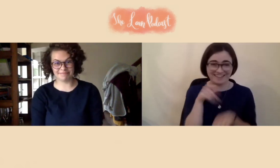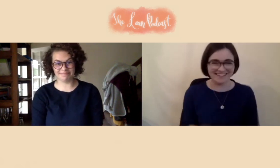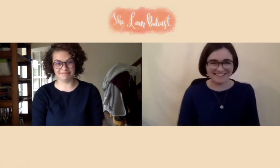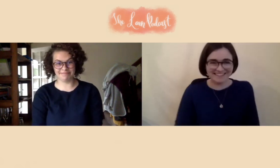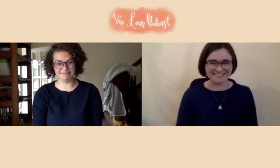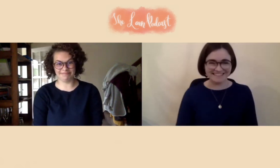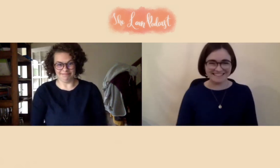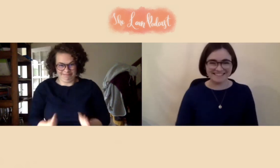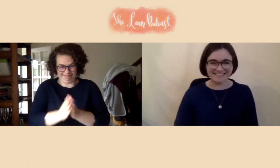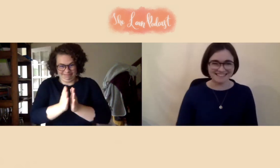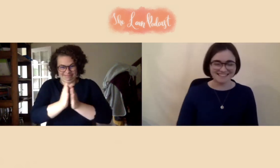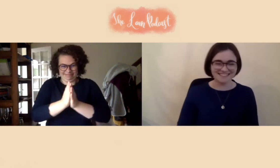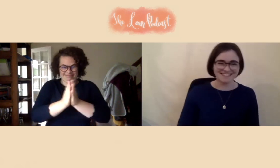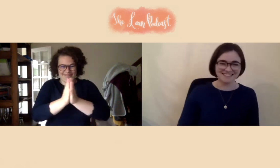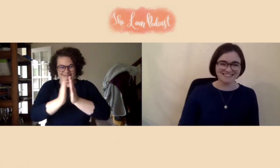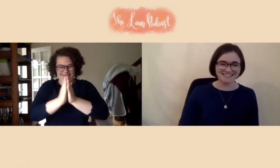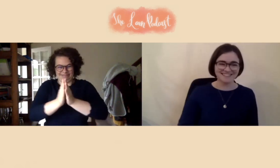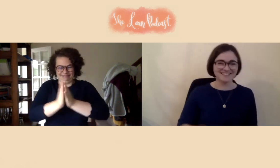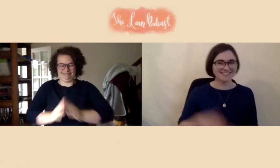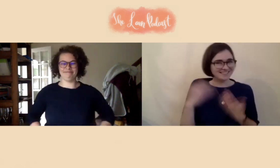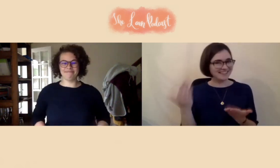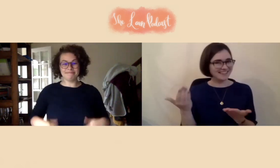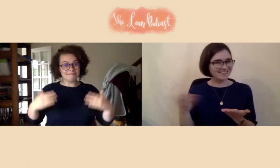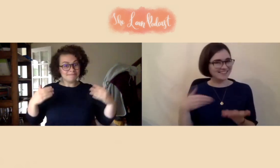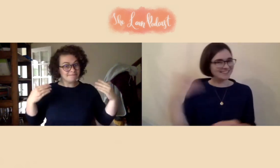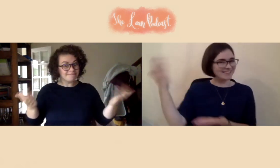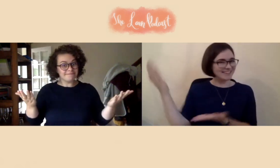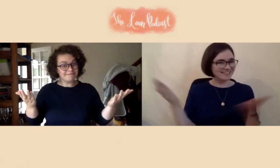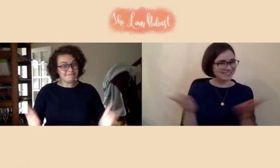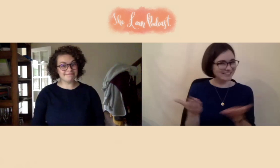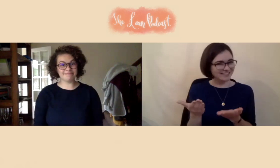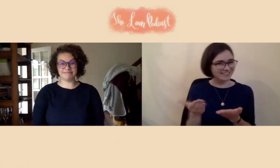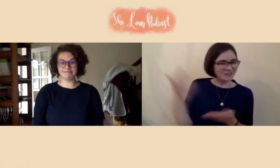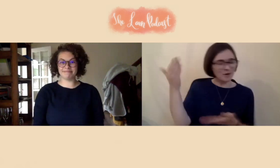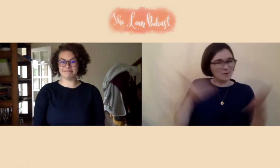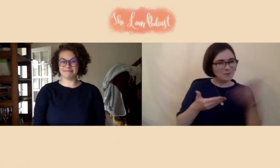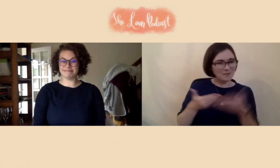Great, without further ado, welcome to the podcast.